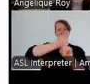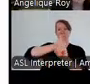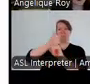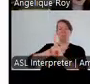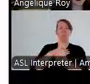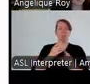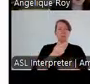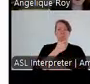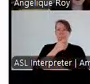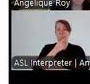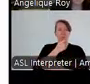Next slide, please.